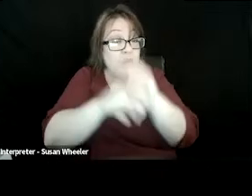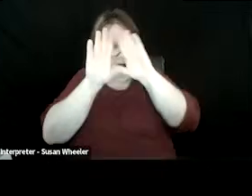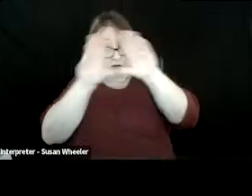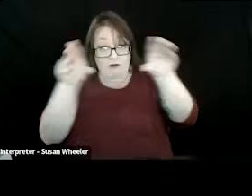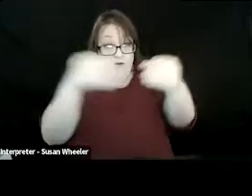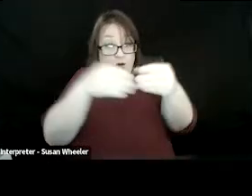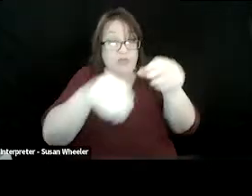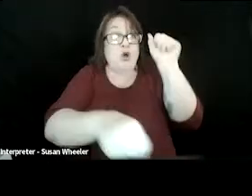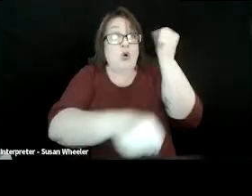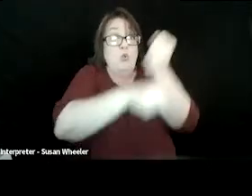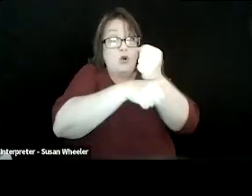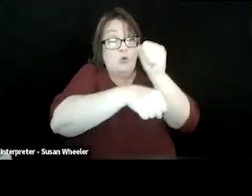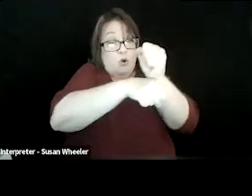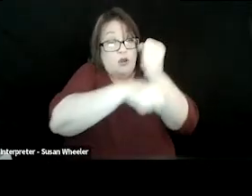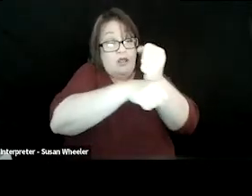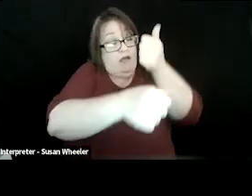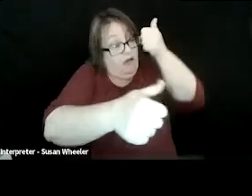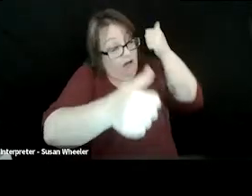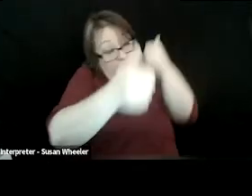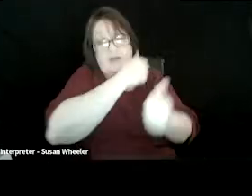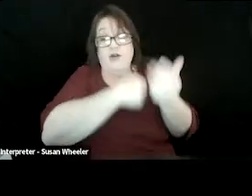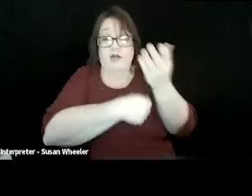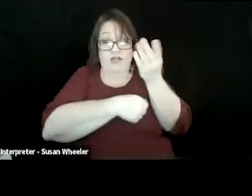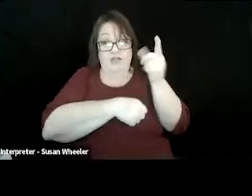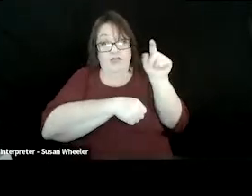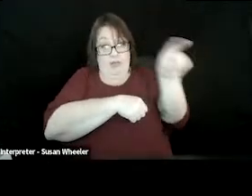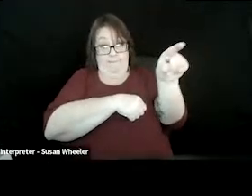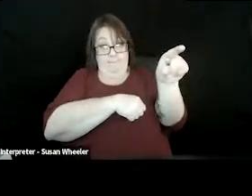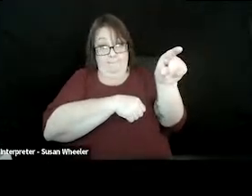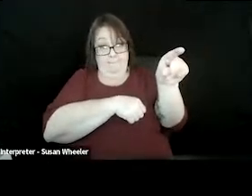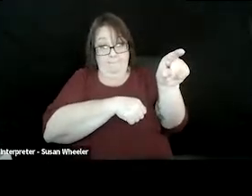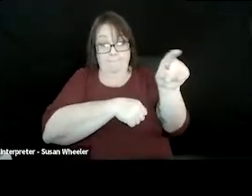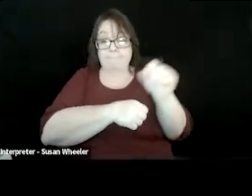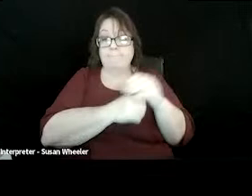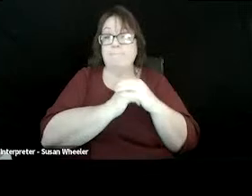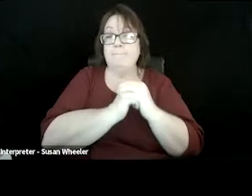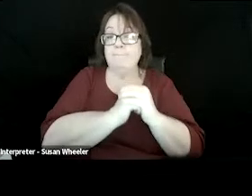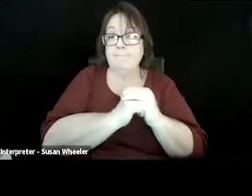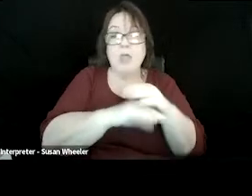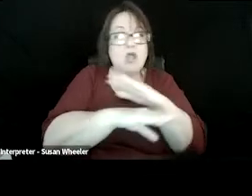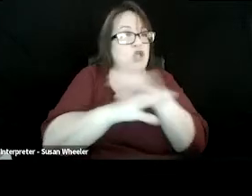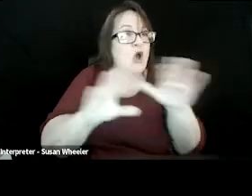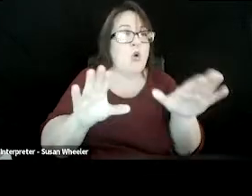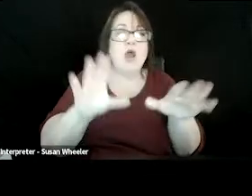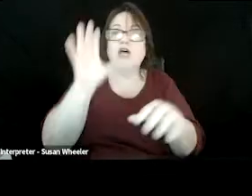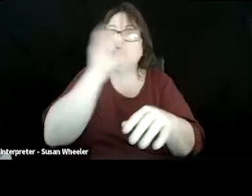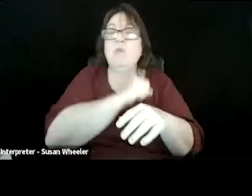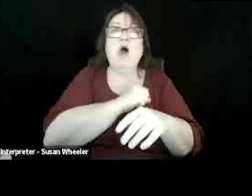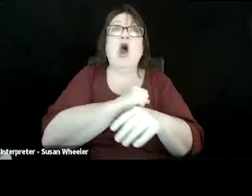for the employer with whom you sign this agreement. So don't assume that you can just,